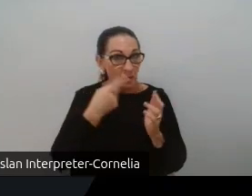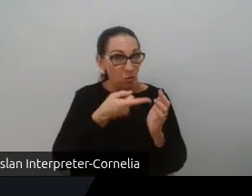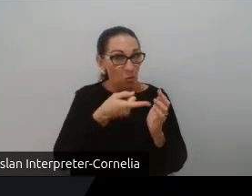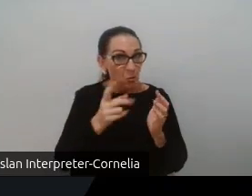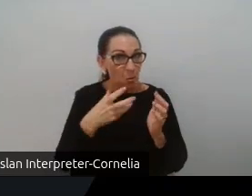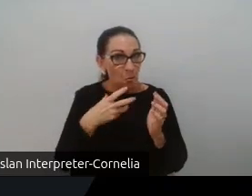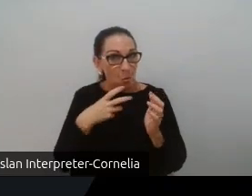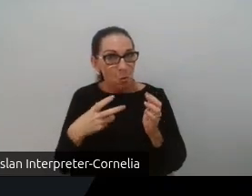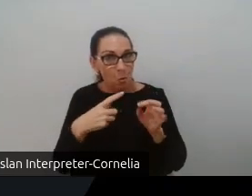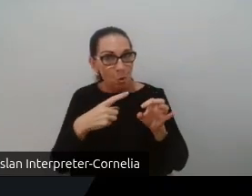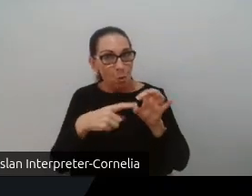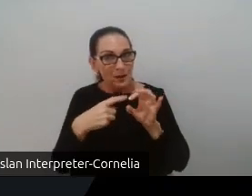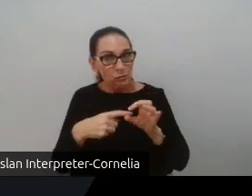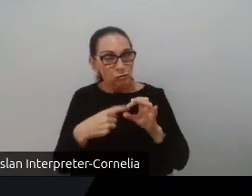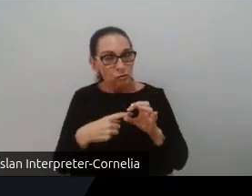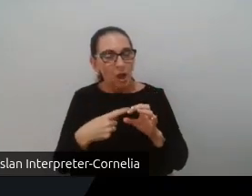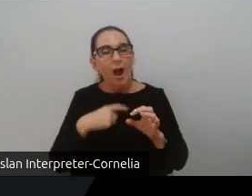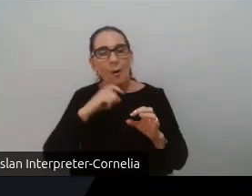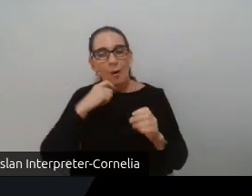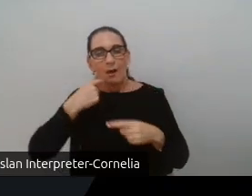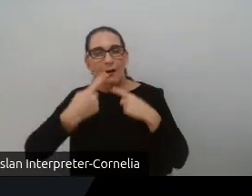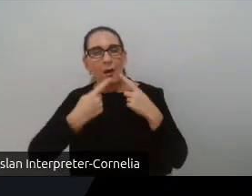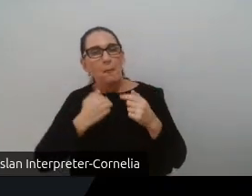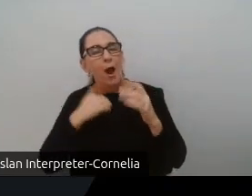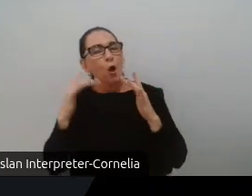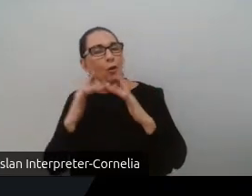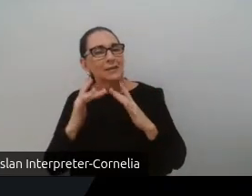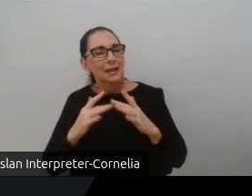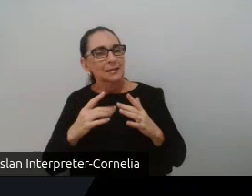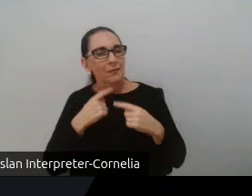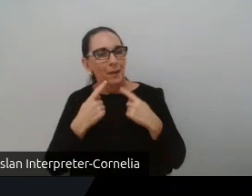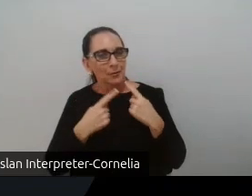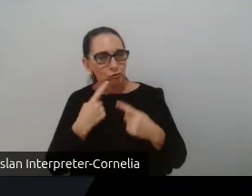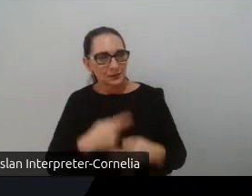I'll just run through our contact information. I'll go back and check the questions after. So,